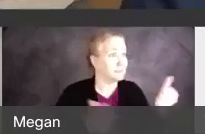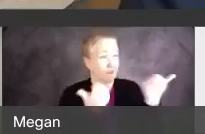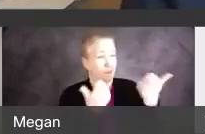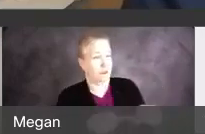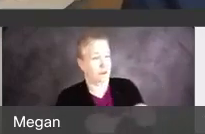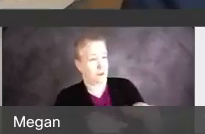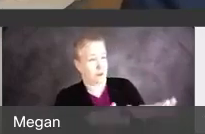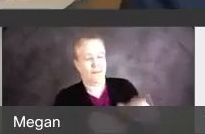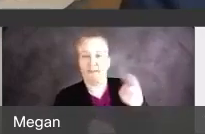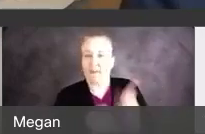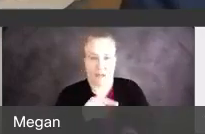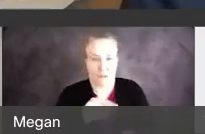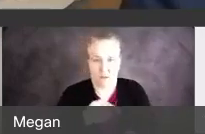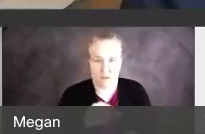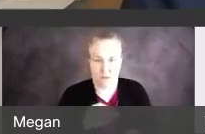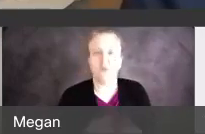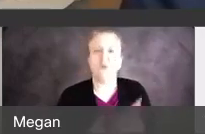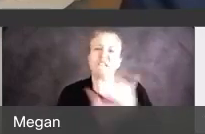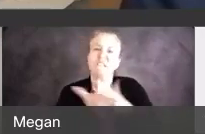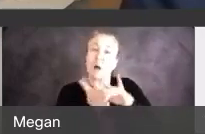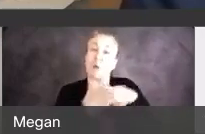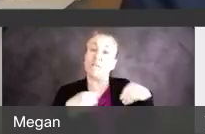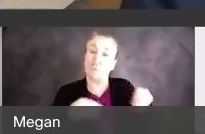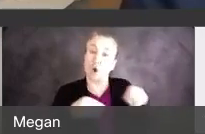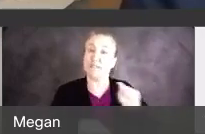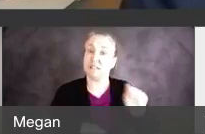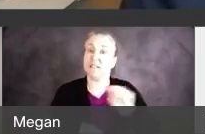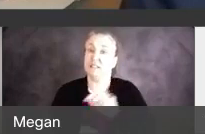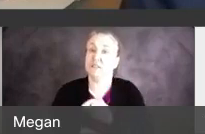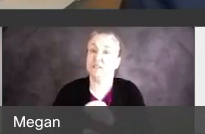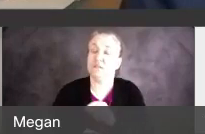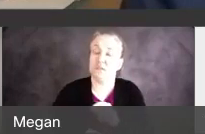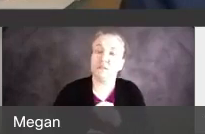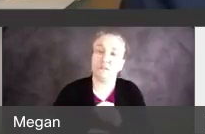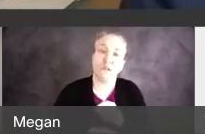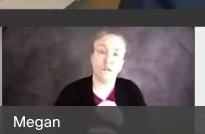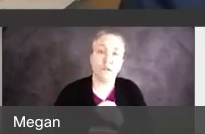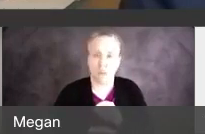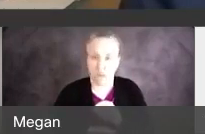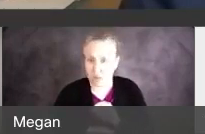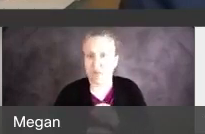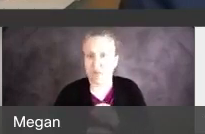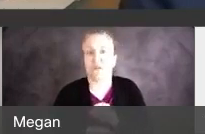some of these drugstores, pharmacies are getting vaccine directly from the federal government at